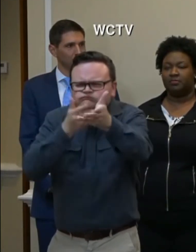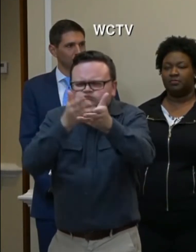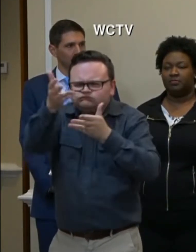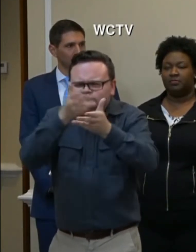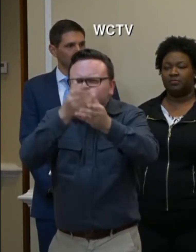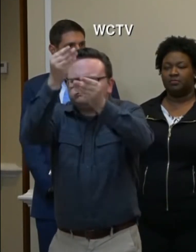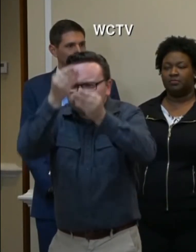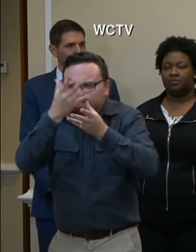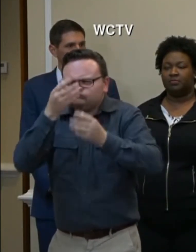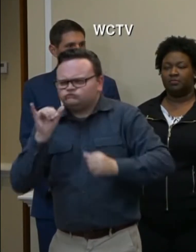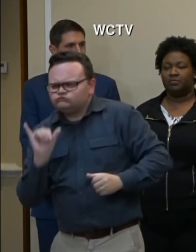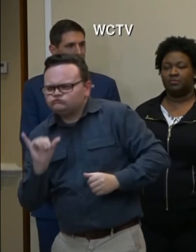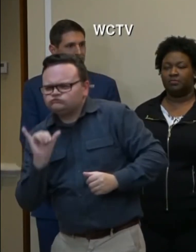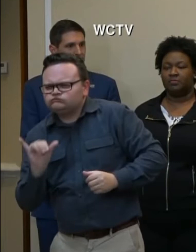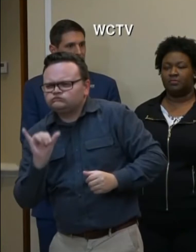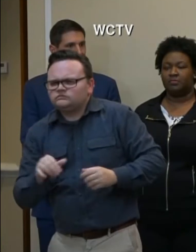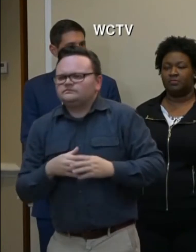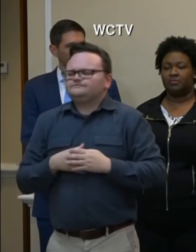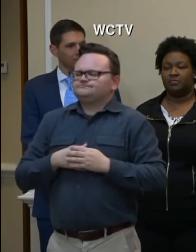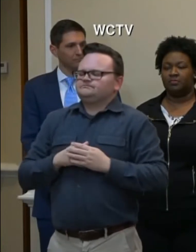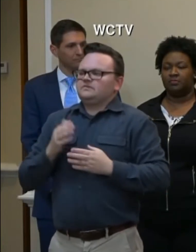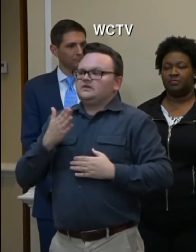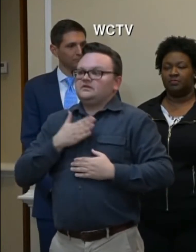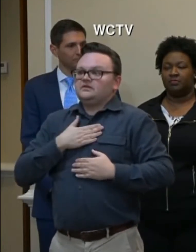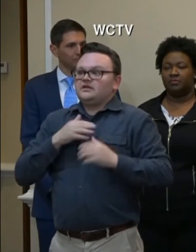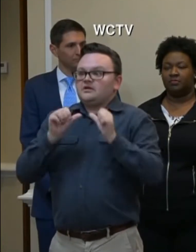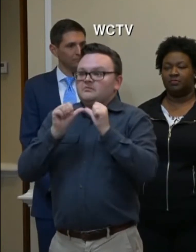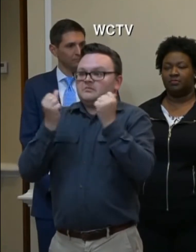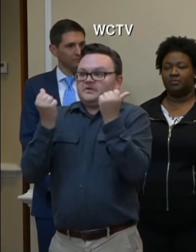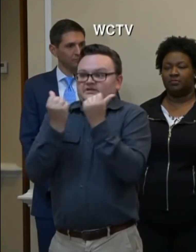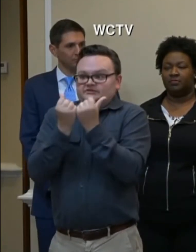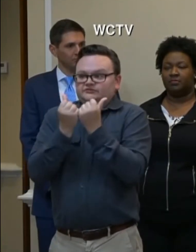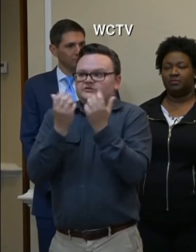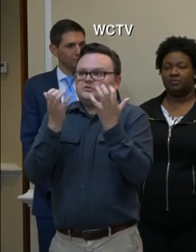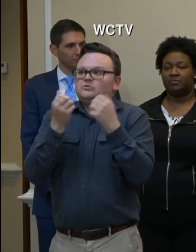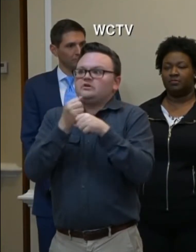determined focus on ensuring the safety and welfare of hospital nursing home and